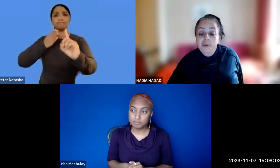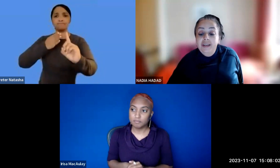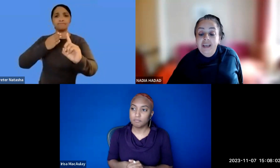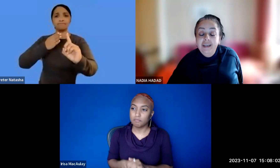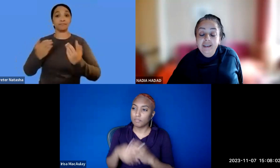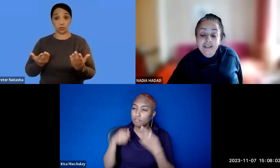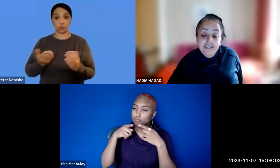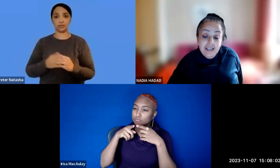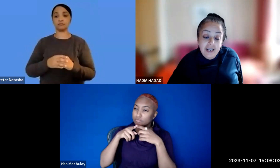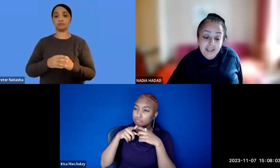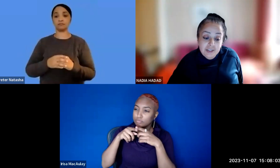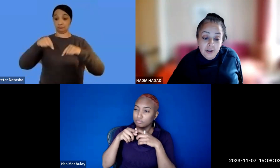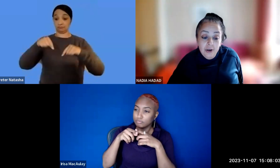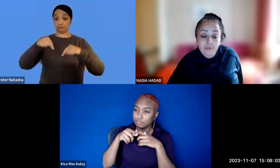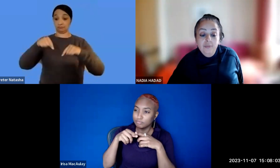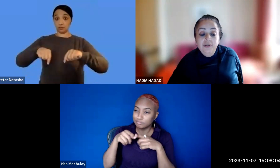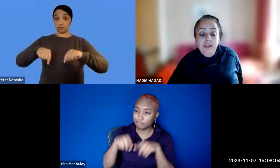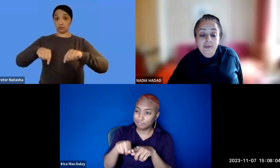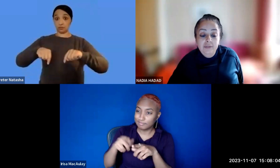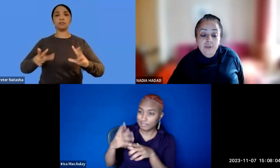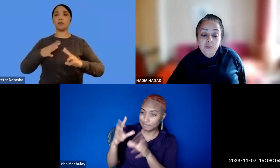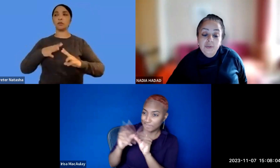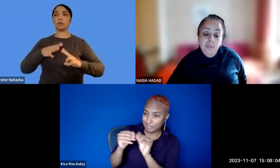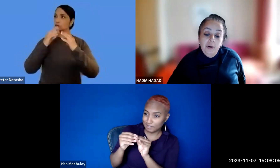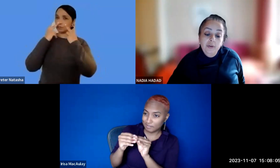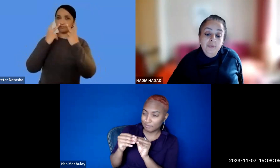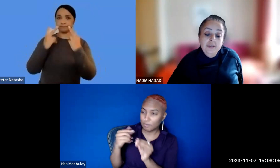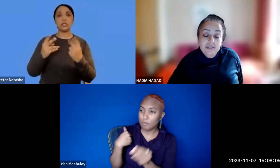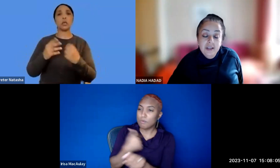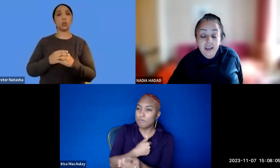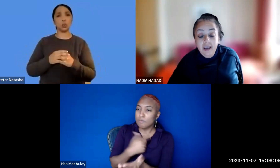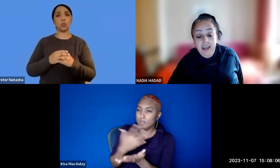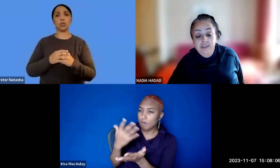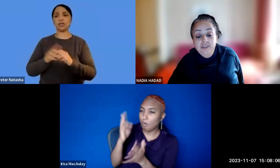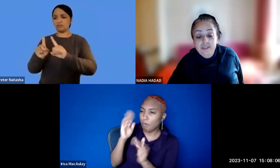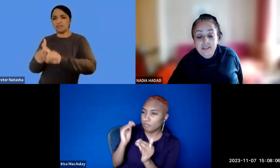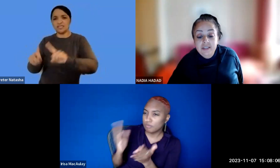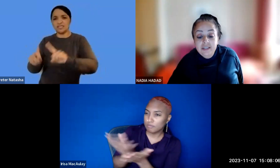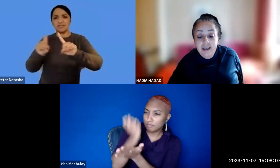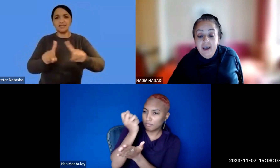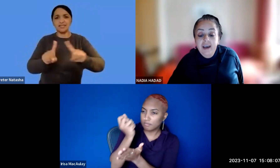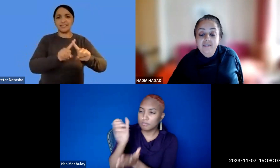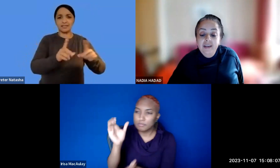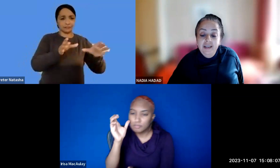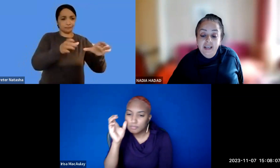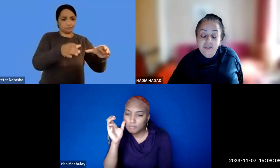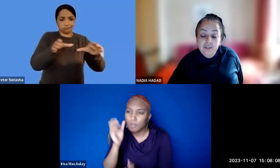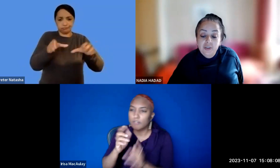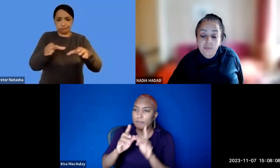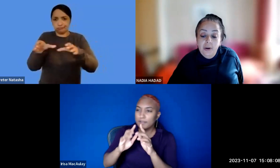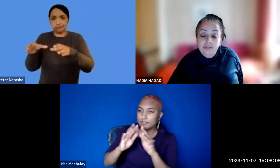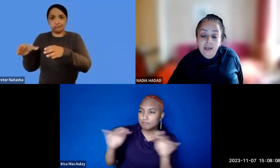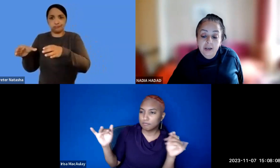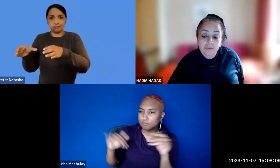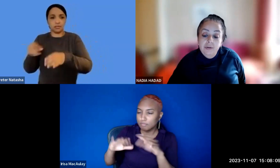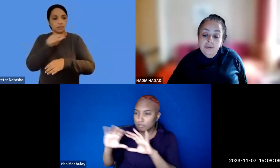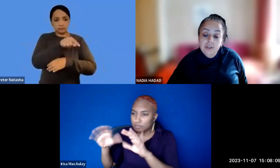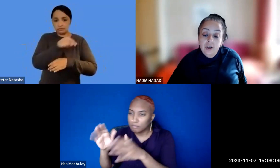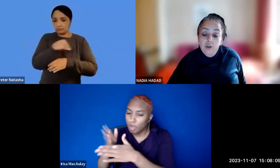you will gain insights from diverse departments, agencies and delegations about their efforts